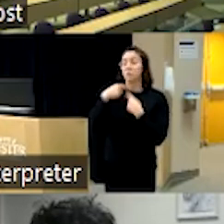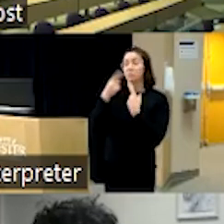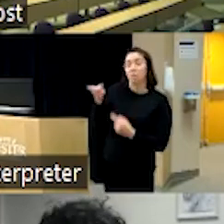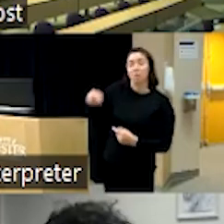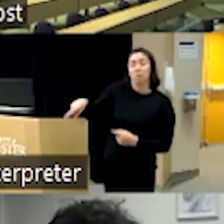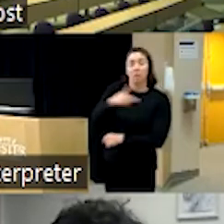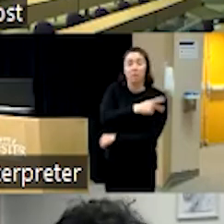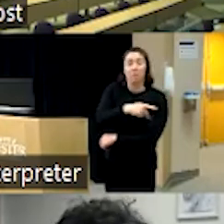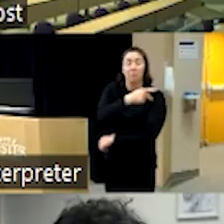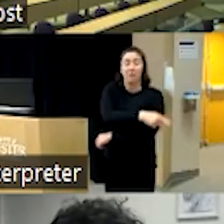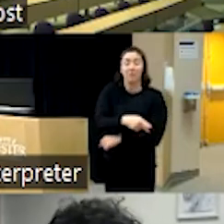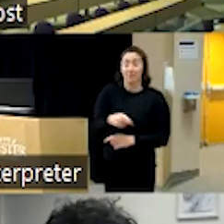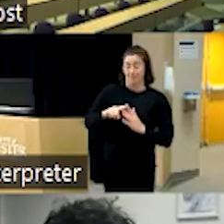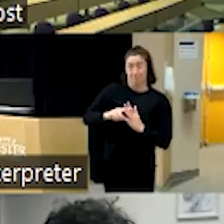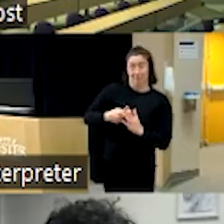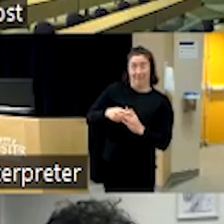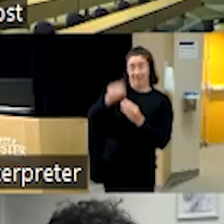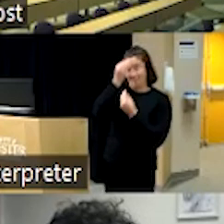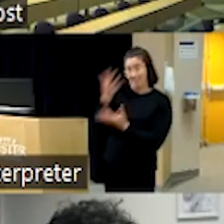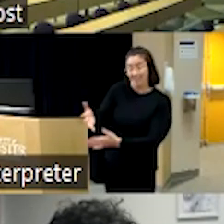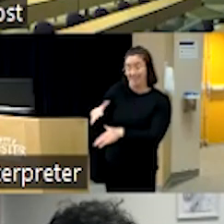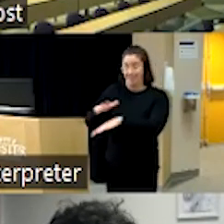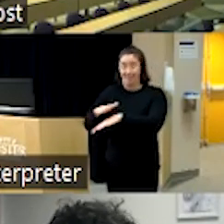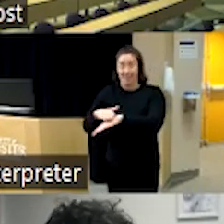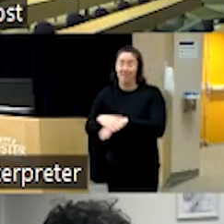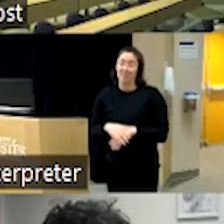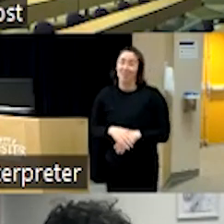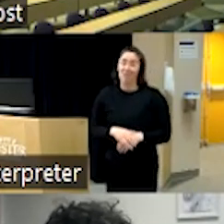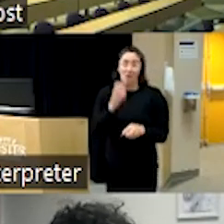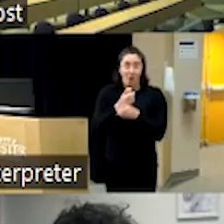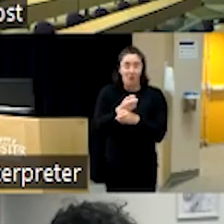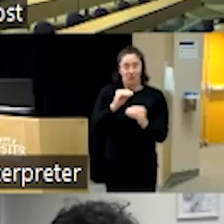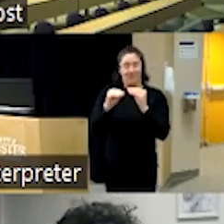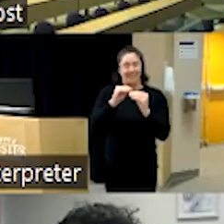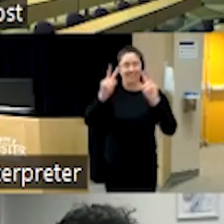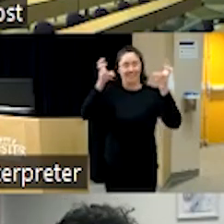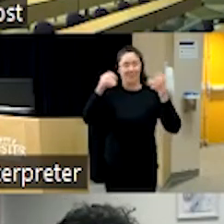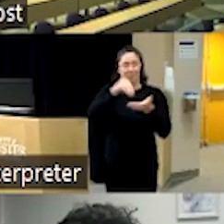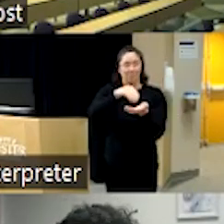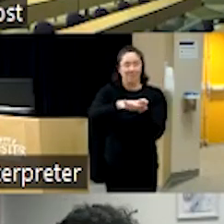in the beginning like one of you guys said hard to fix that's what we're telling them